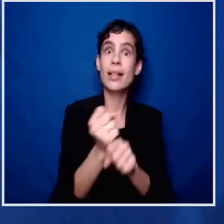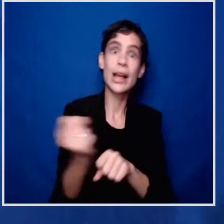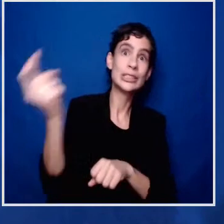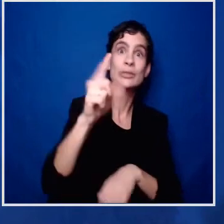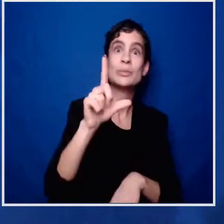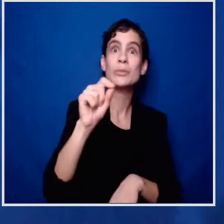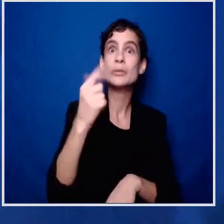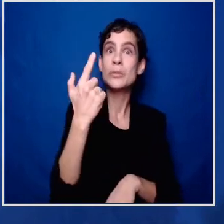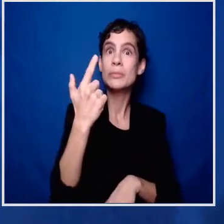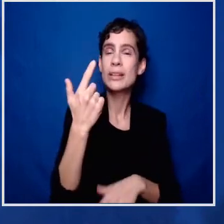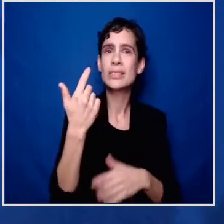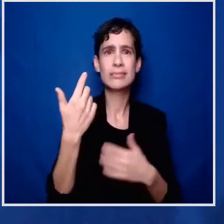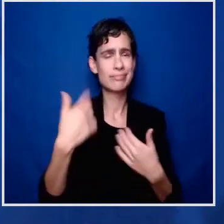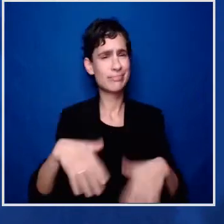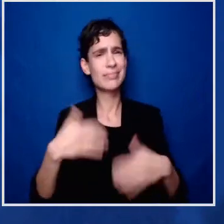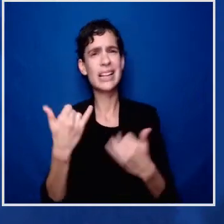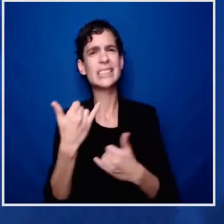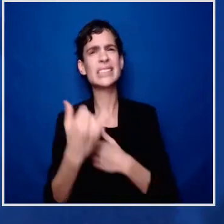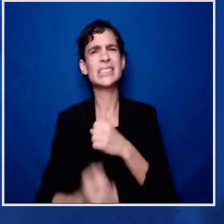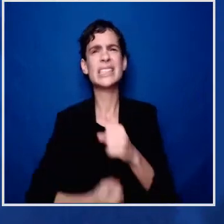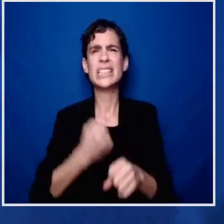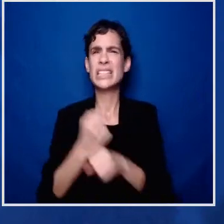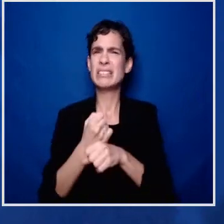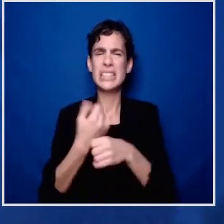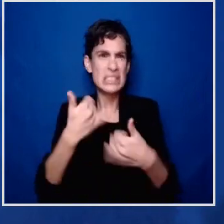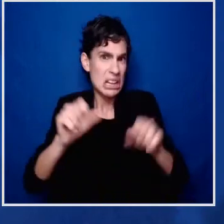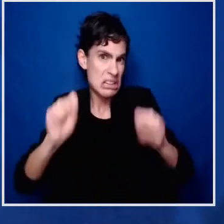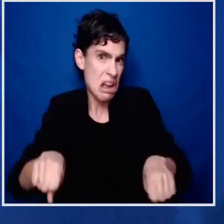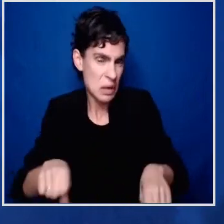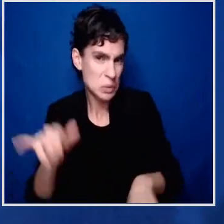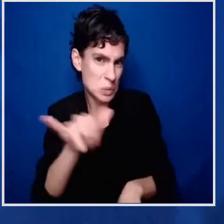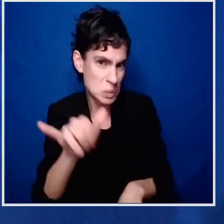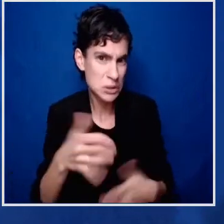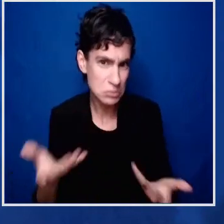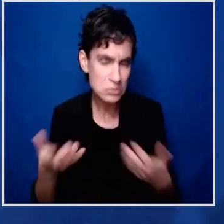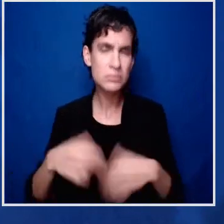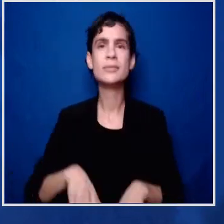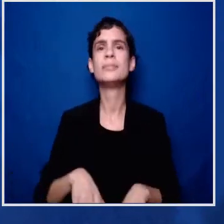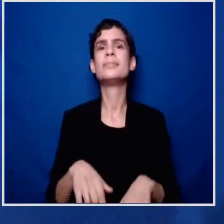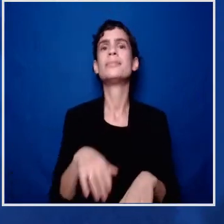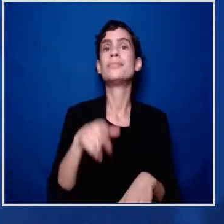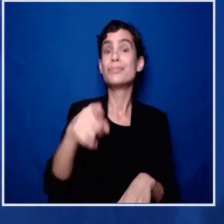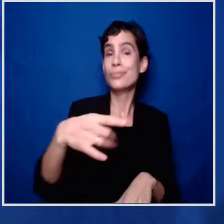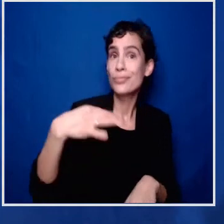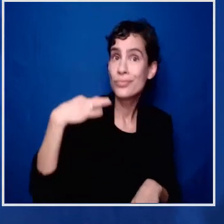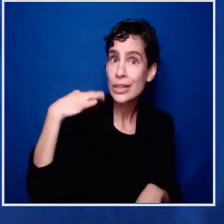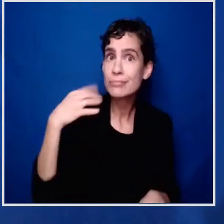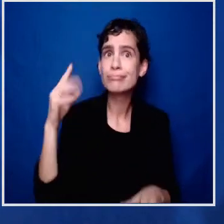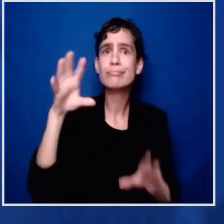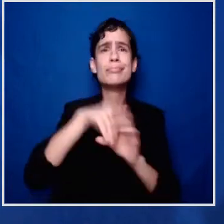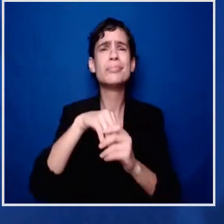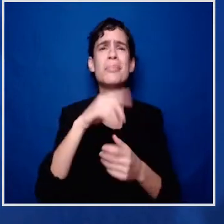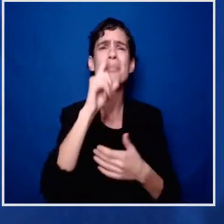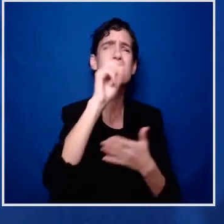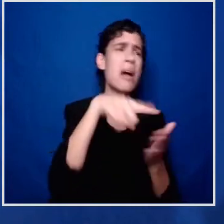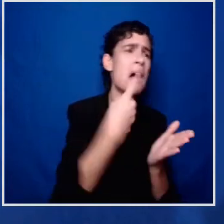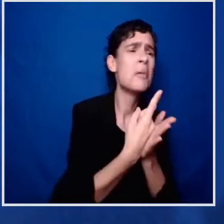YEAR.